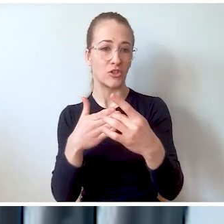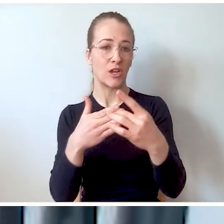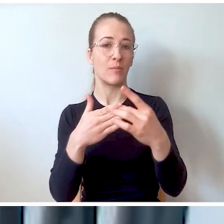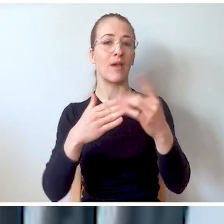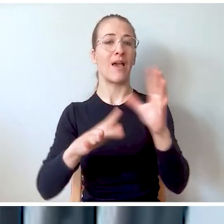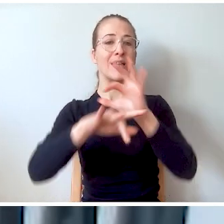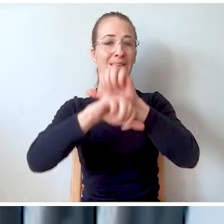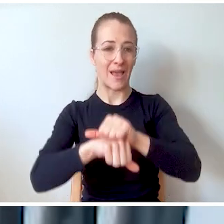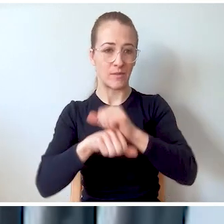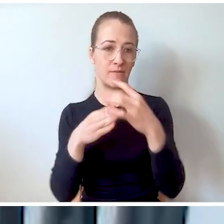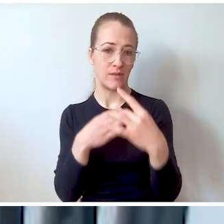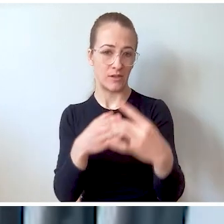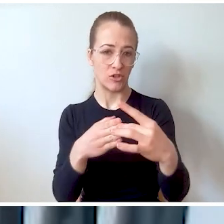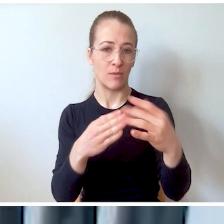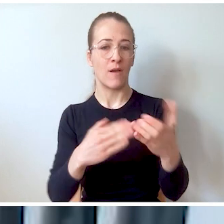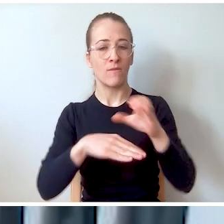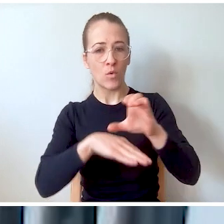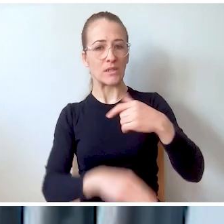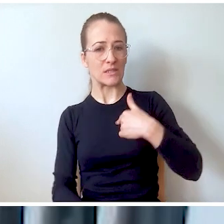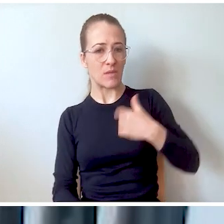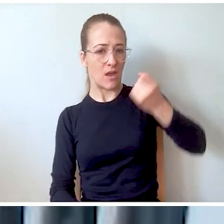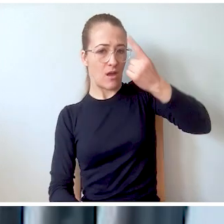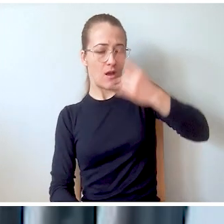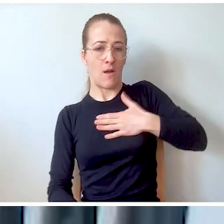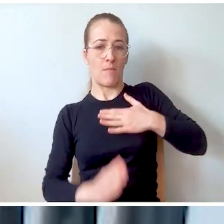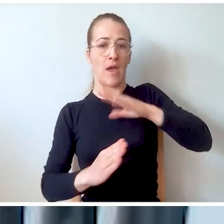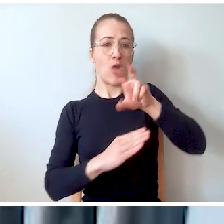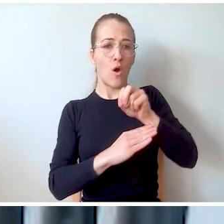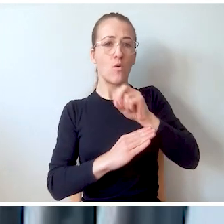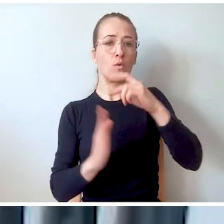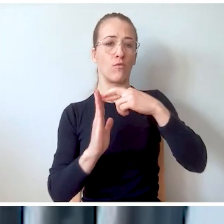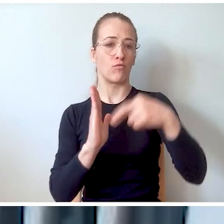that forced me to understand my own role in the world